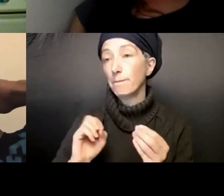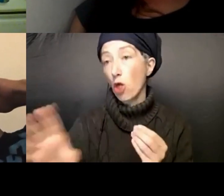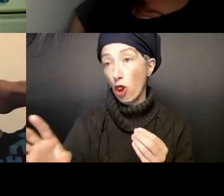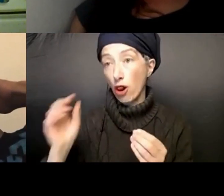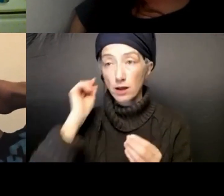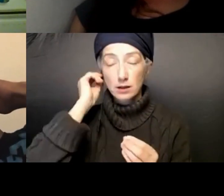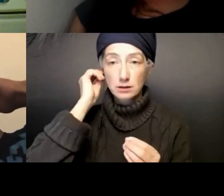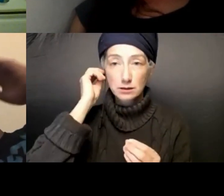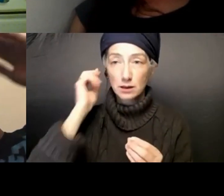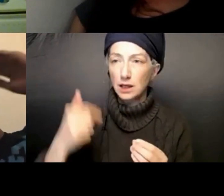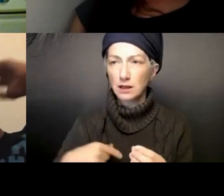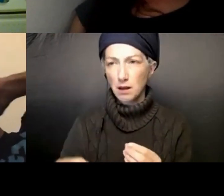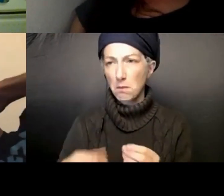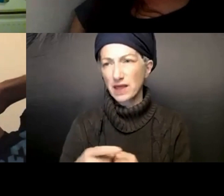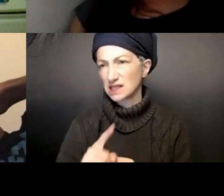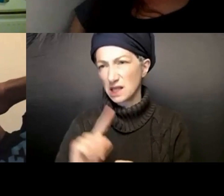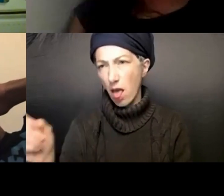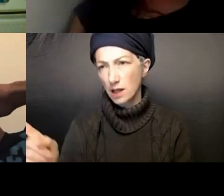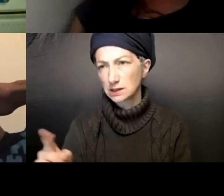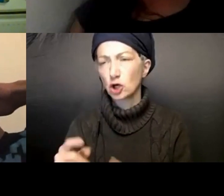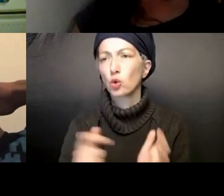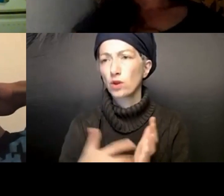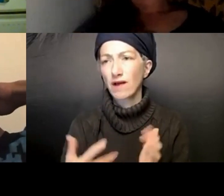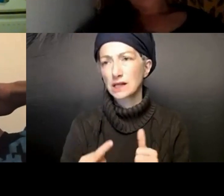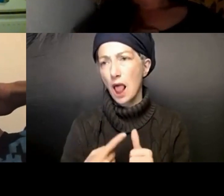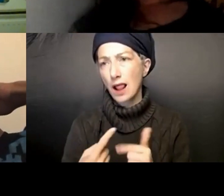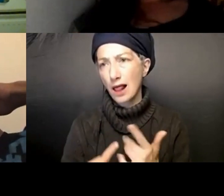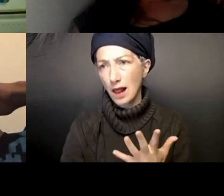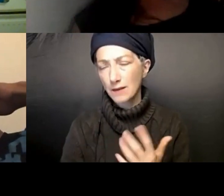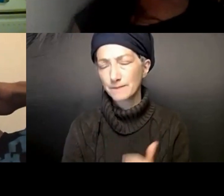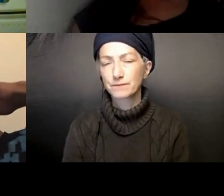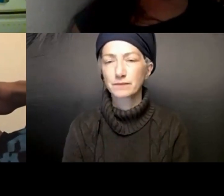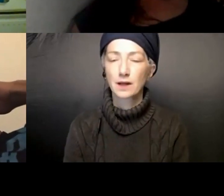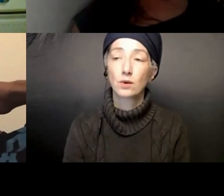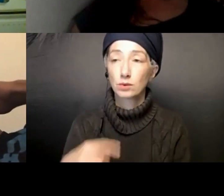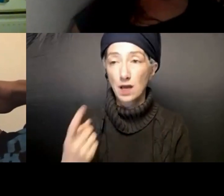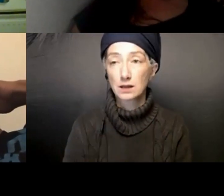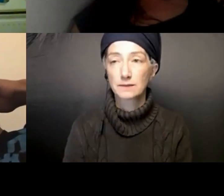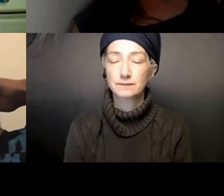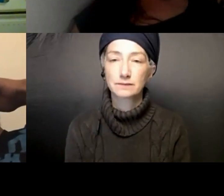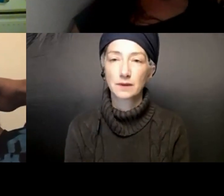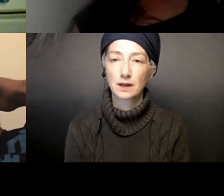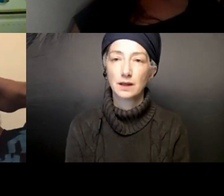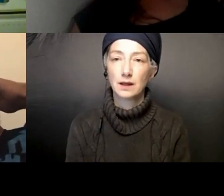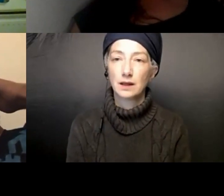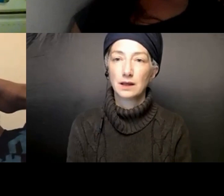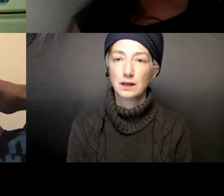I'm gonna do it for this reason. And then they actually wanted to have a conversation with me.